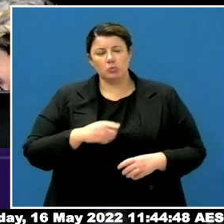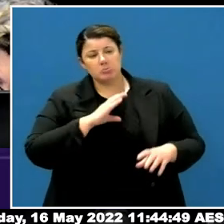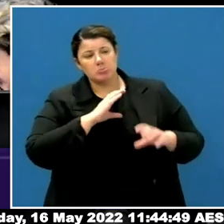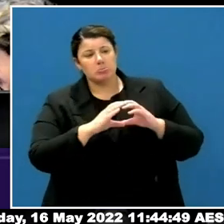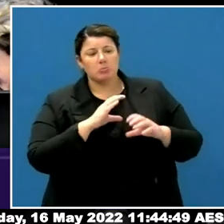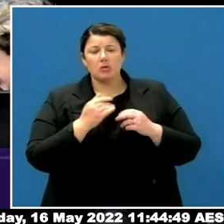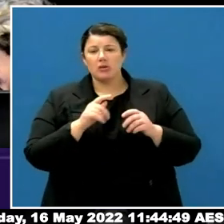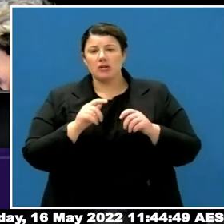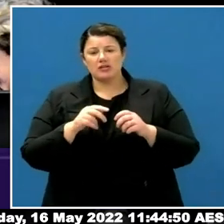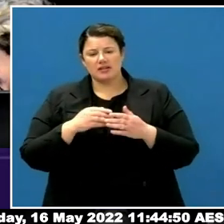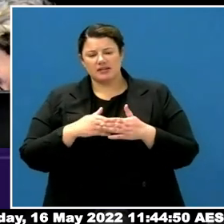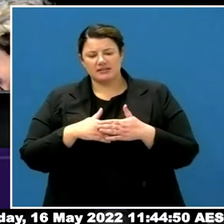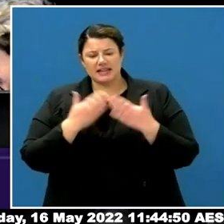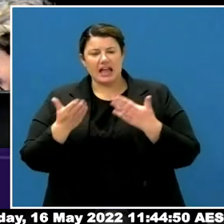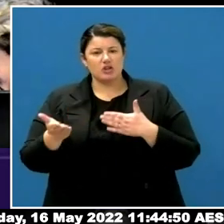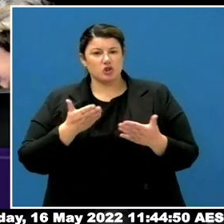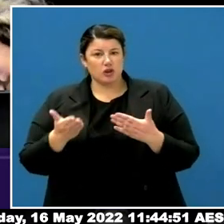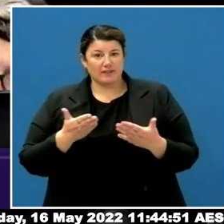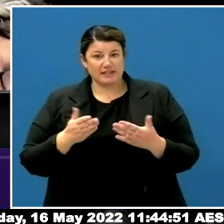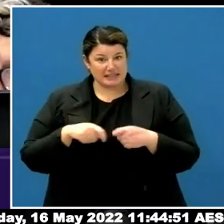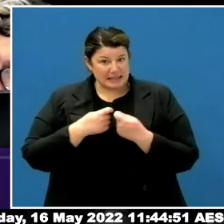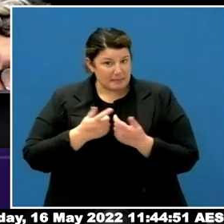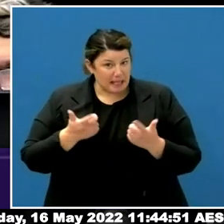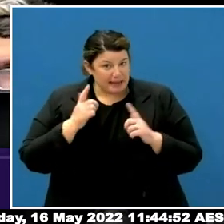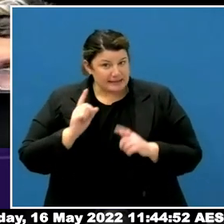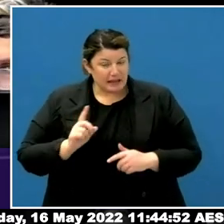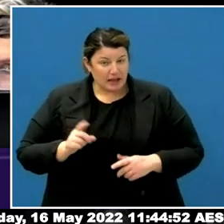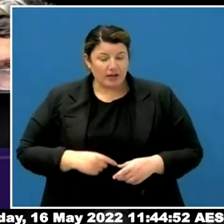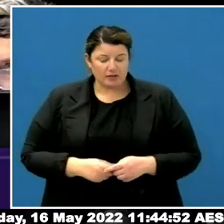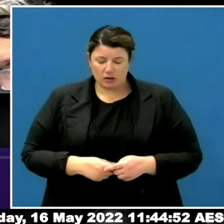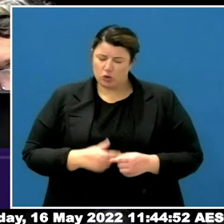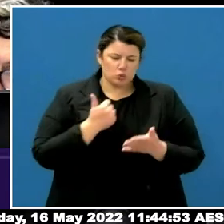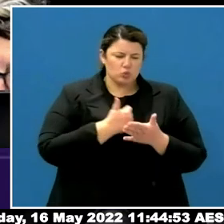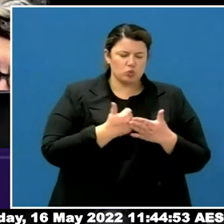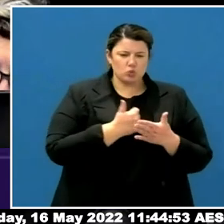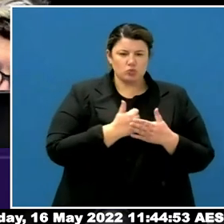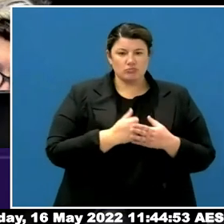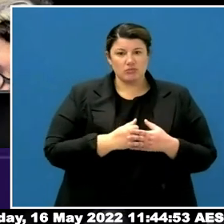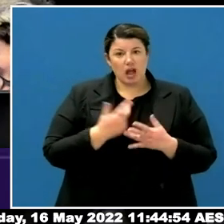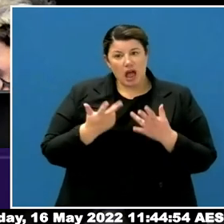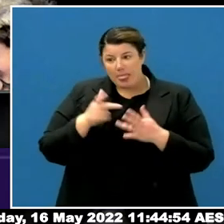Yes MR FOGARTY: Was it ever anyone else that would contact you, from